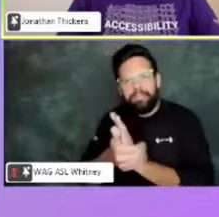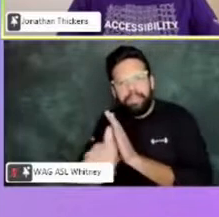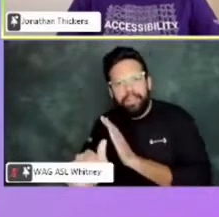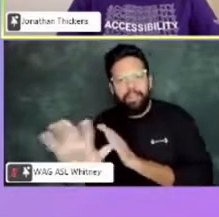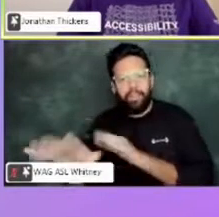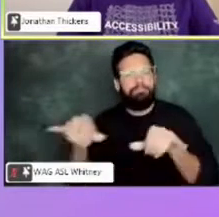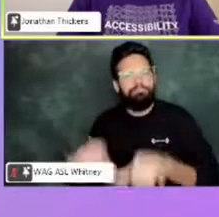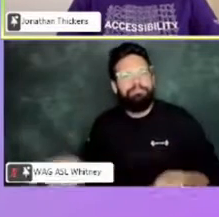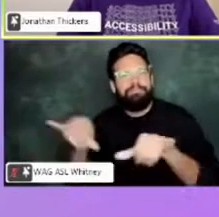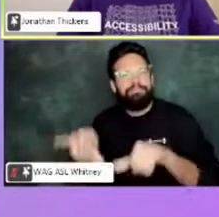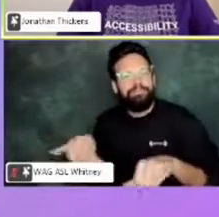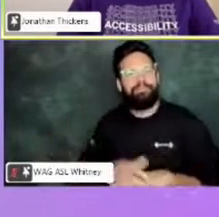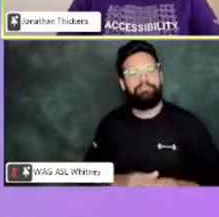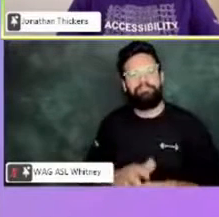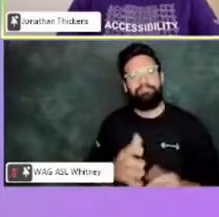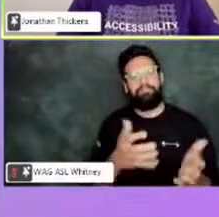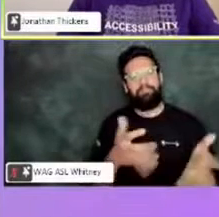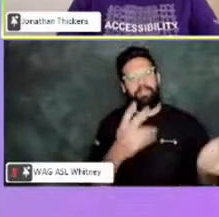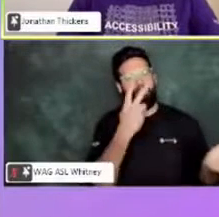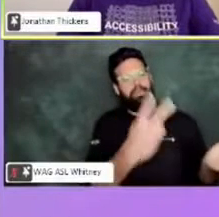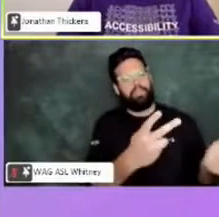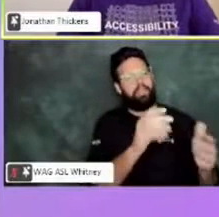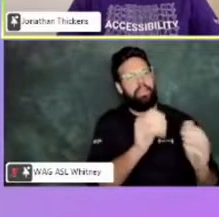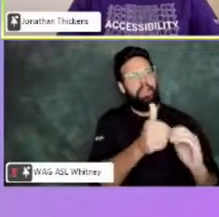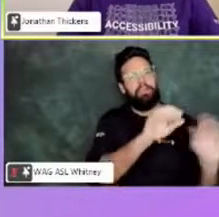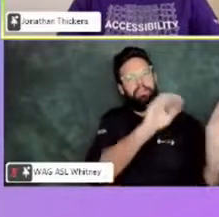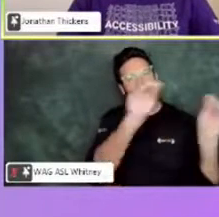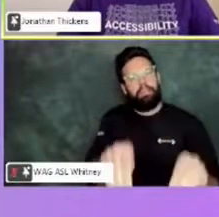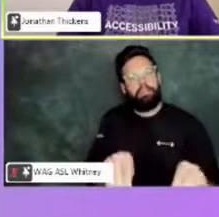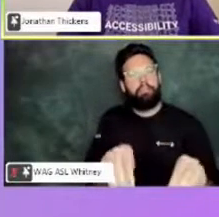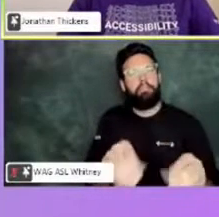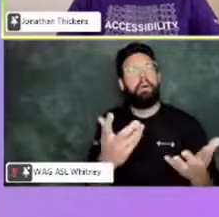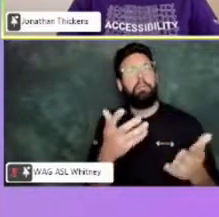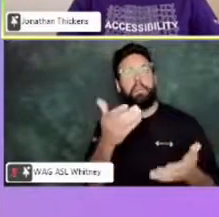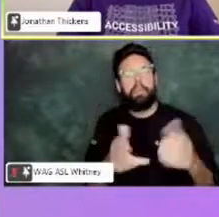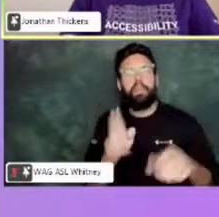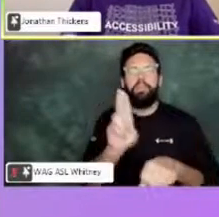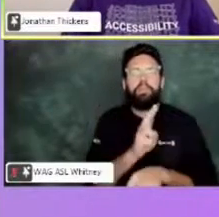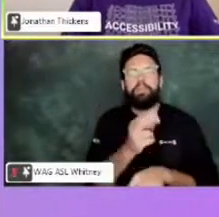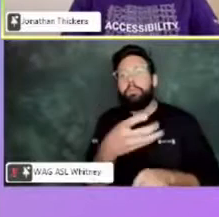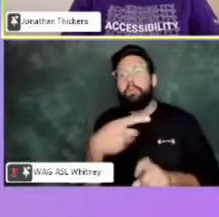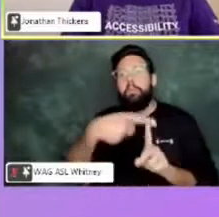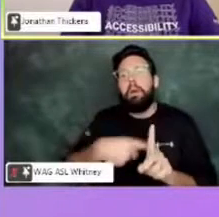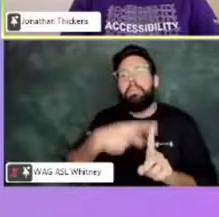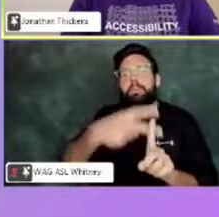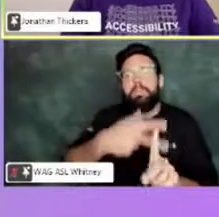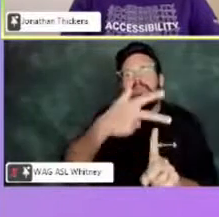but how does the tool work once you've been using it for a while? I have another recorded demo here to show you more of what that's like.